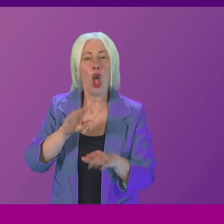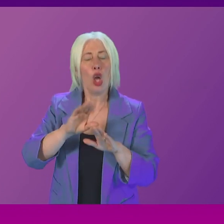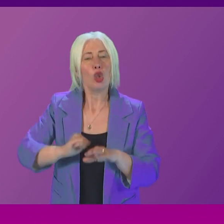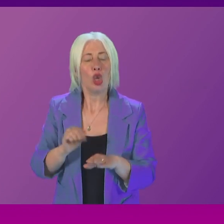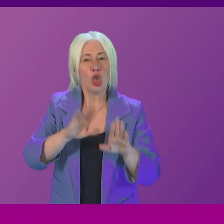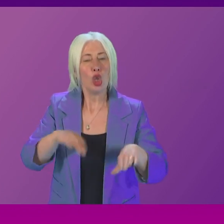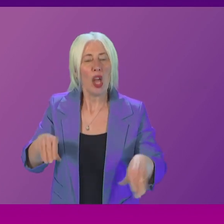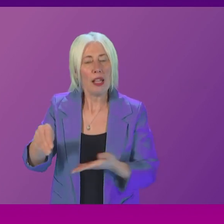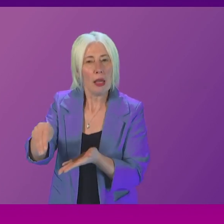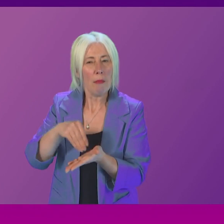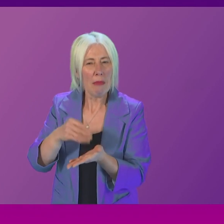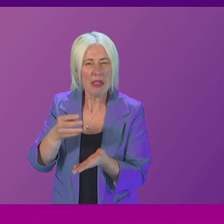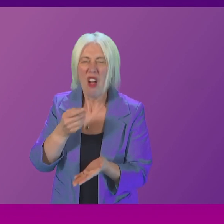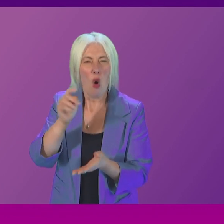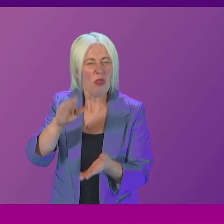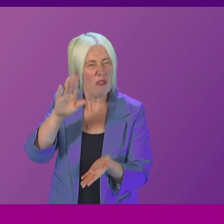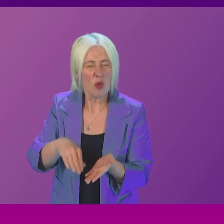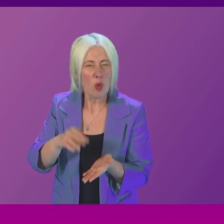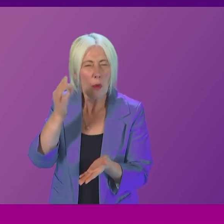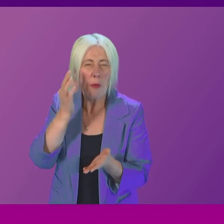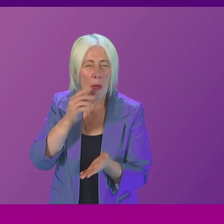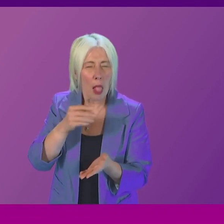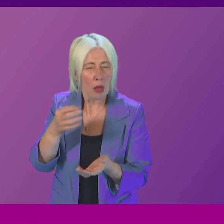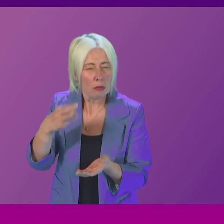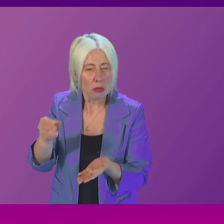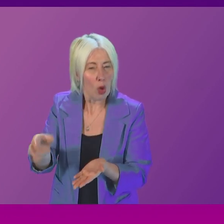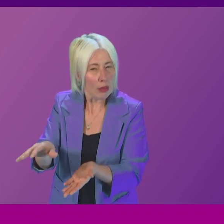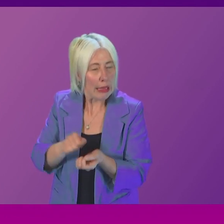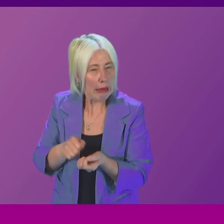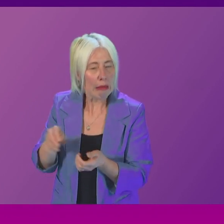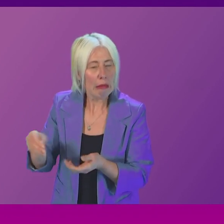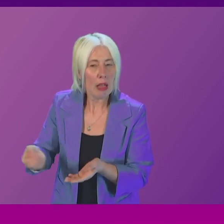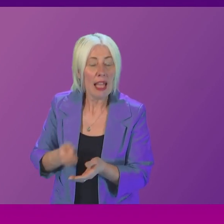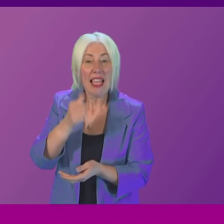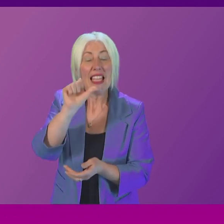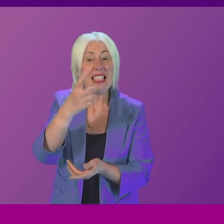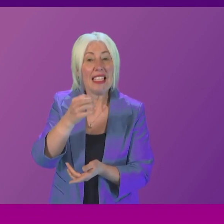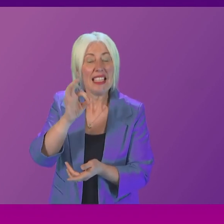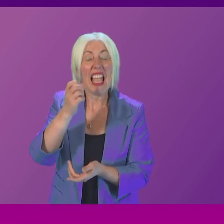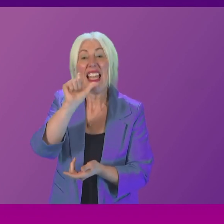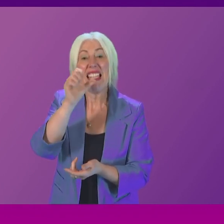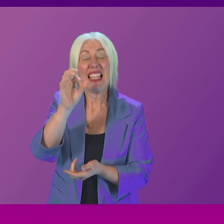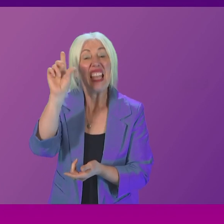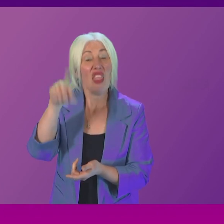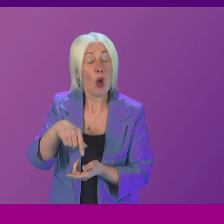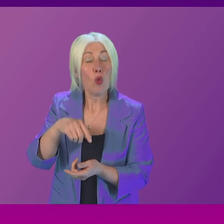It is projected that more than 60,000 families could miss out. That disparity is most pronounced among children between six and 15.